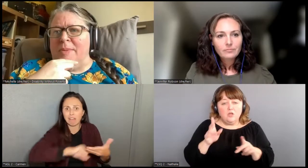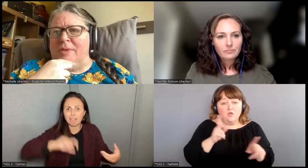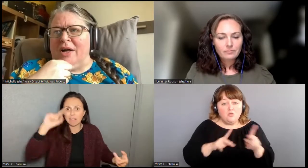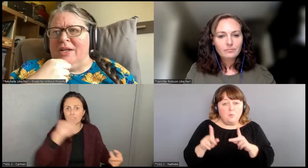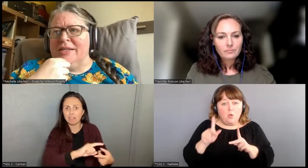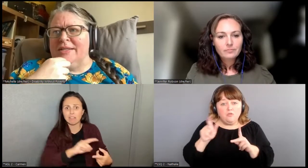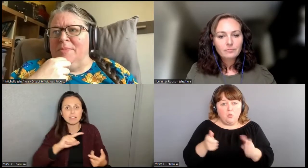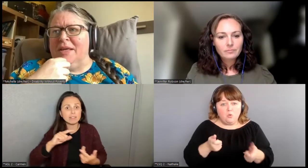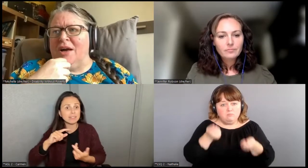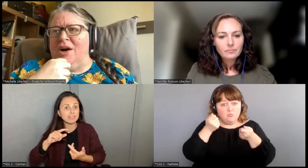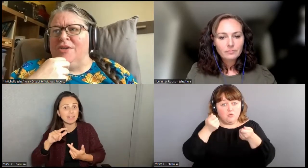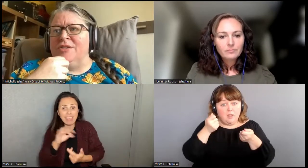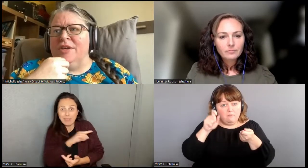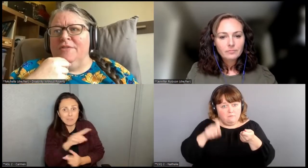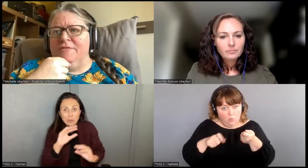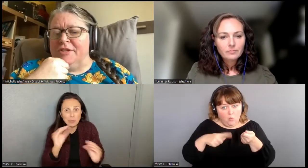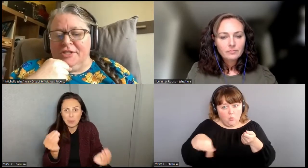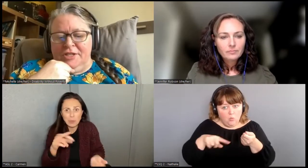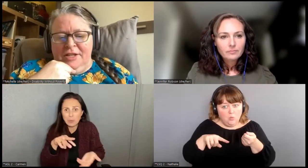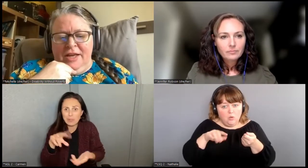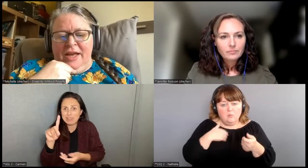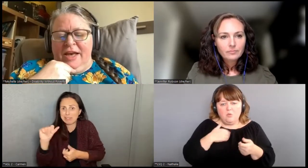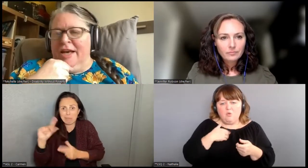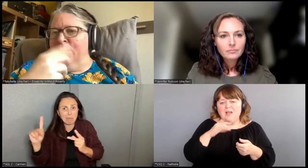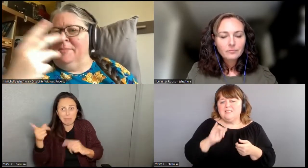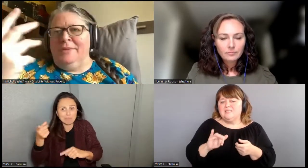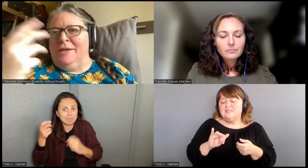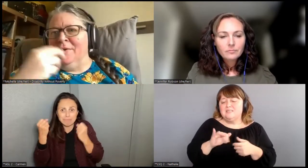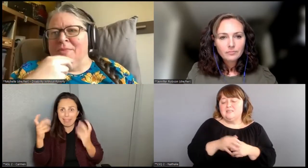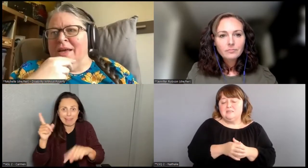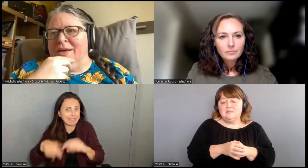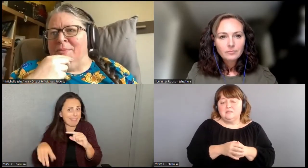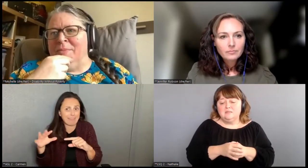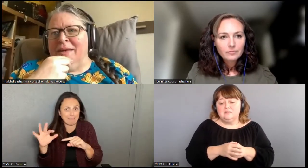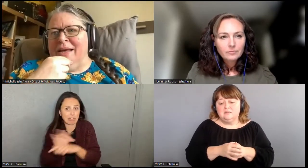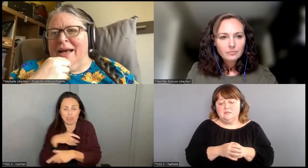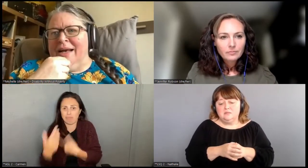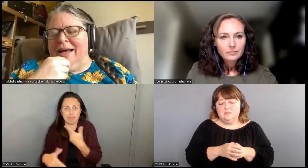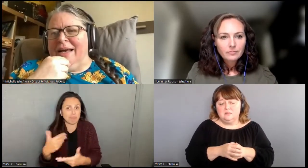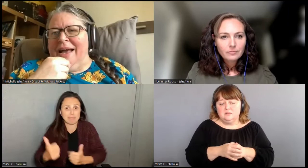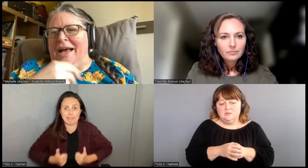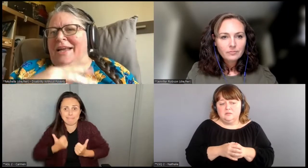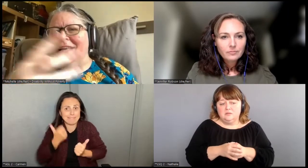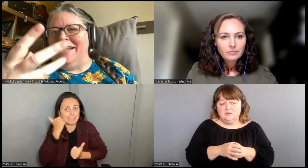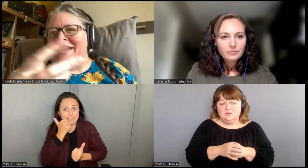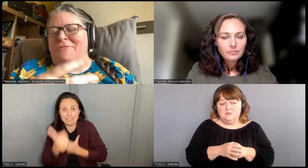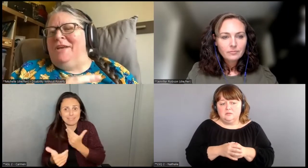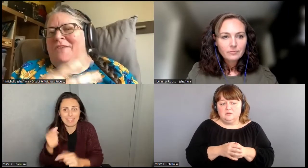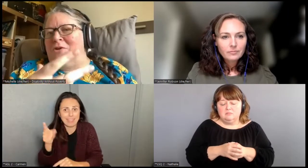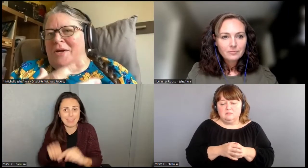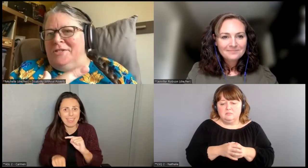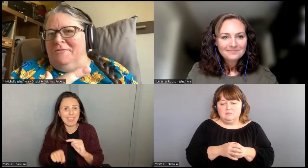PEOPLE SIMPLY CAN'T FUNCTION. YOU KNOW, I -- I GUESS I DON'T REALLY HAVE A QUESTION